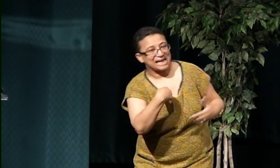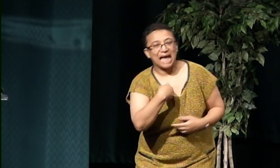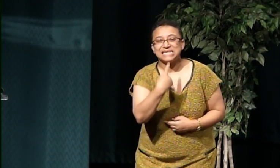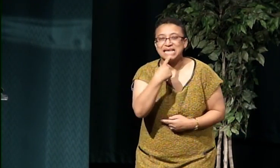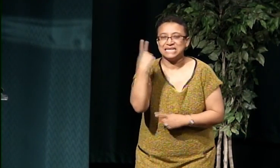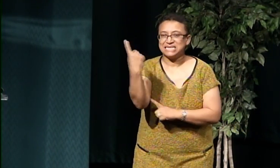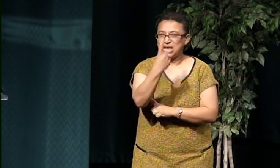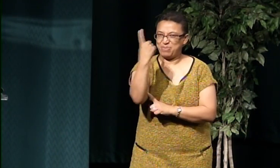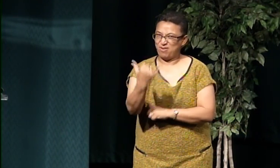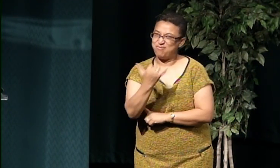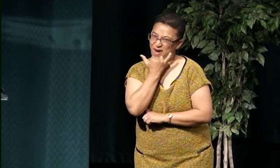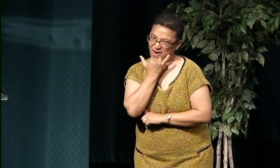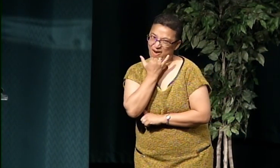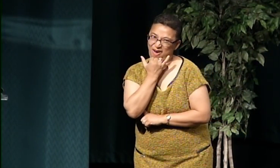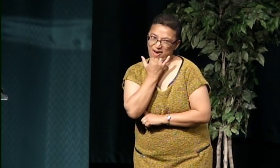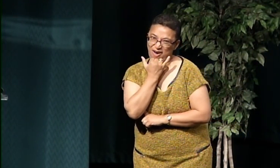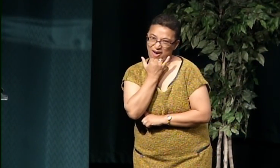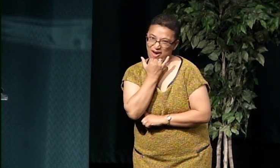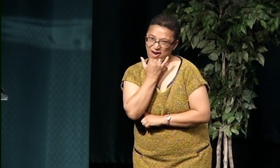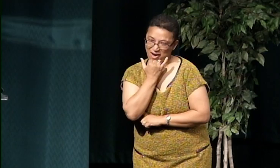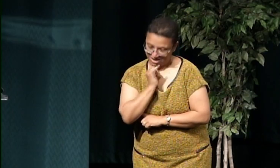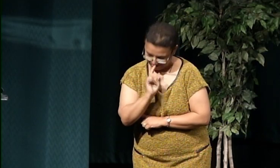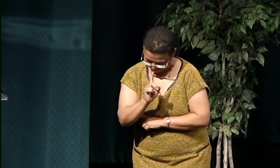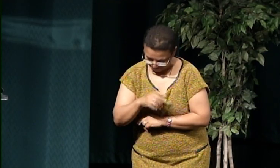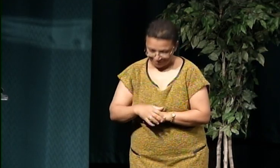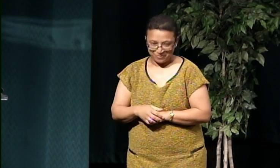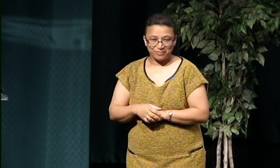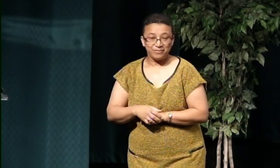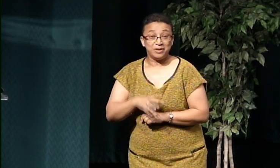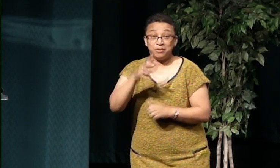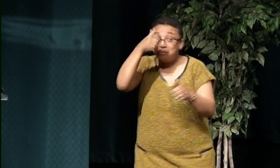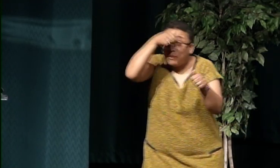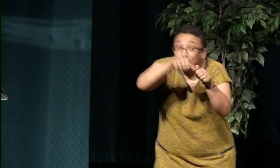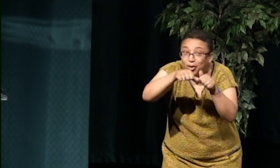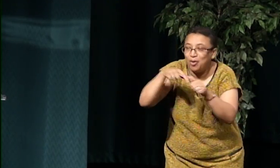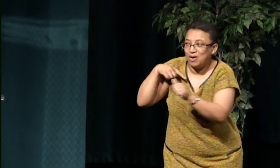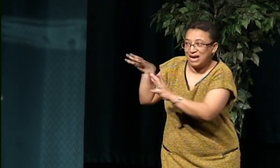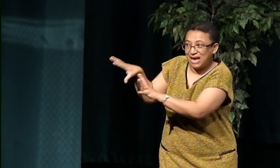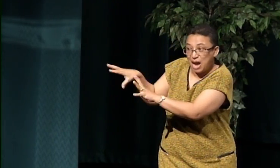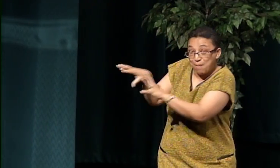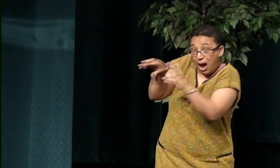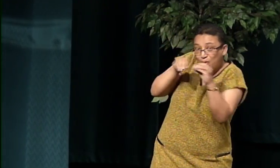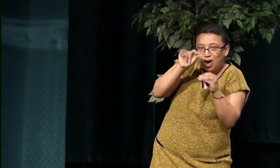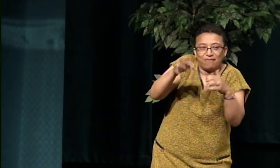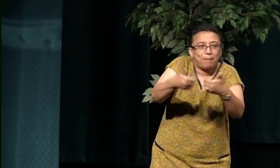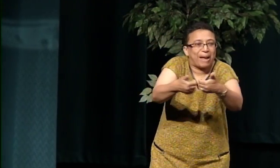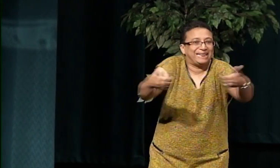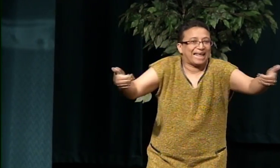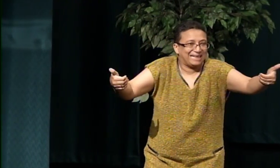and it seemed like I had perhaps said something wrong by what I was seeing.